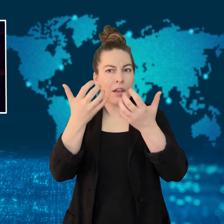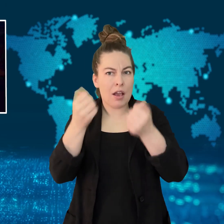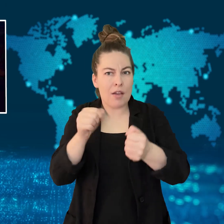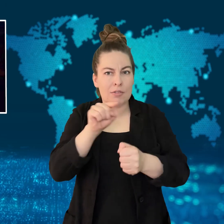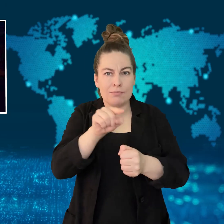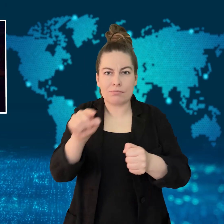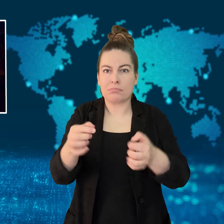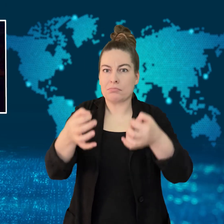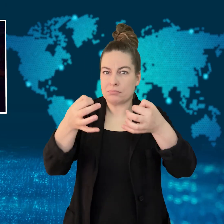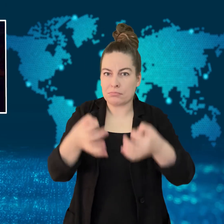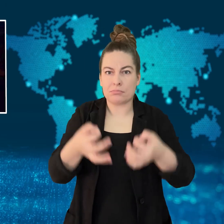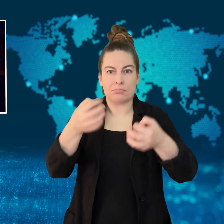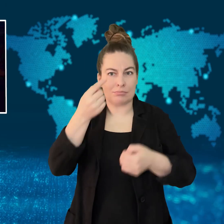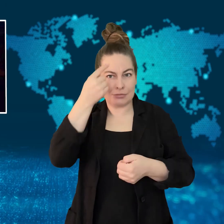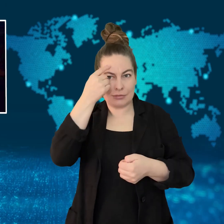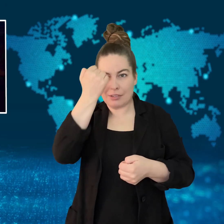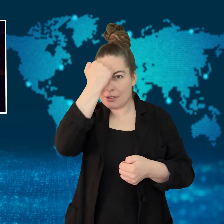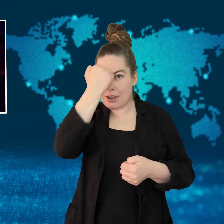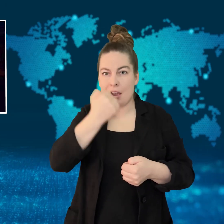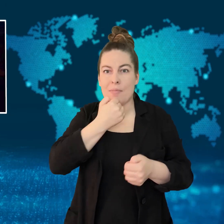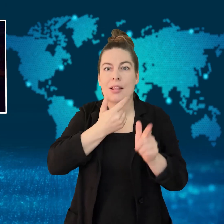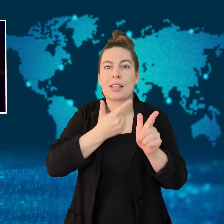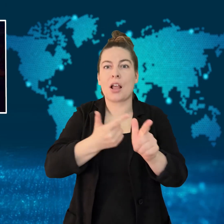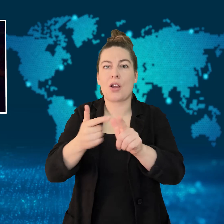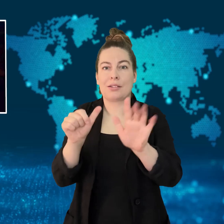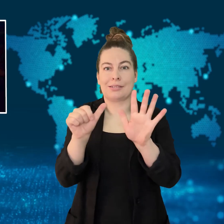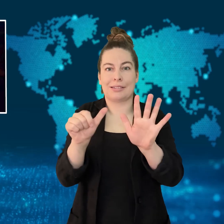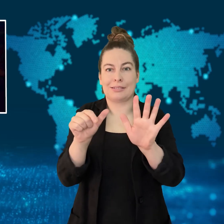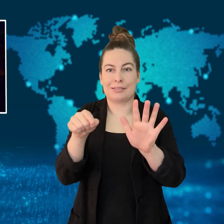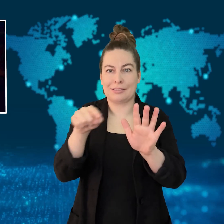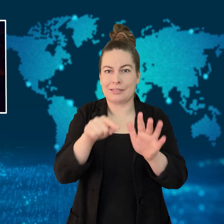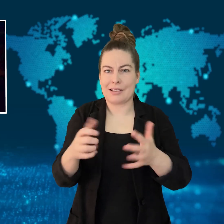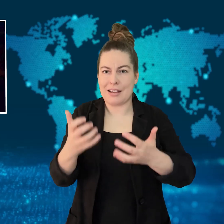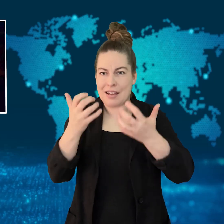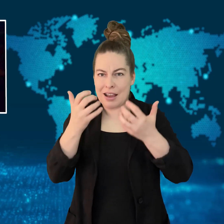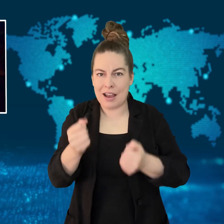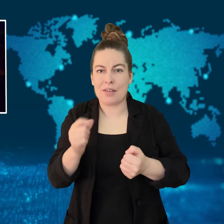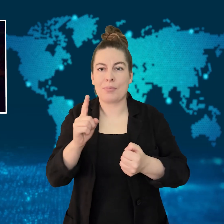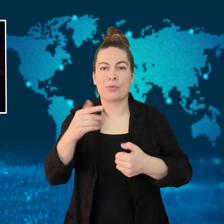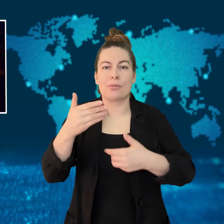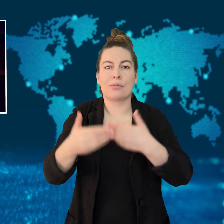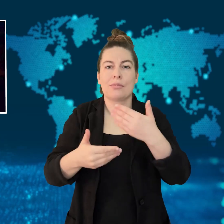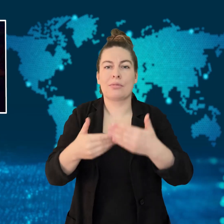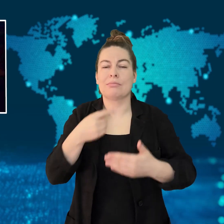a threat involving six Hamas terrorists,